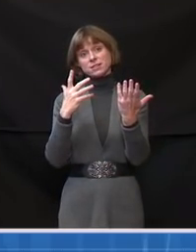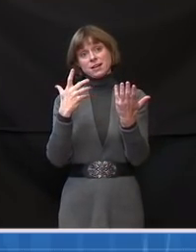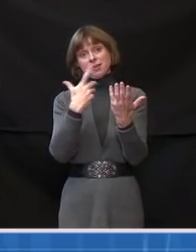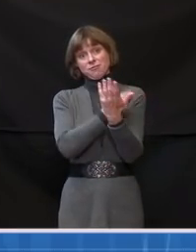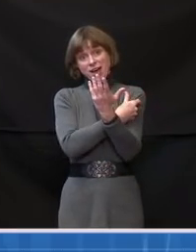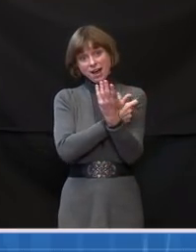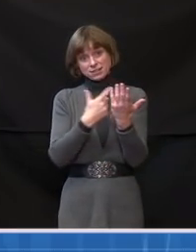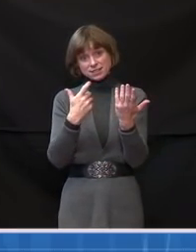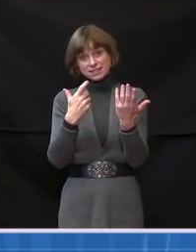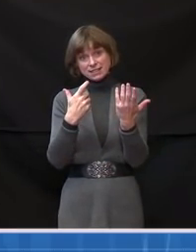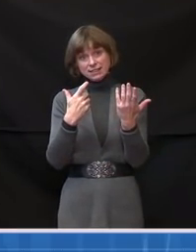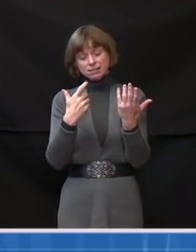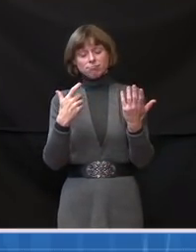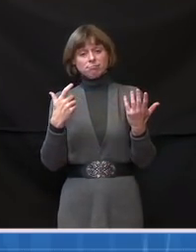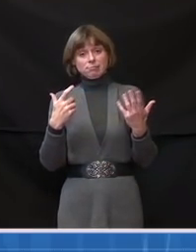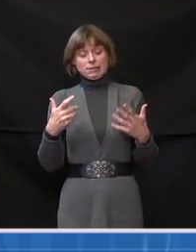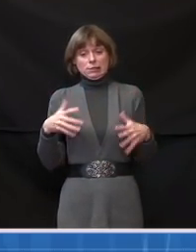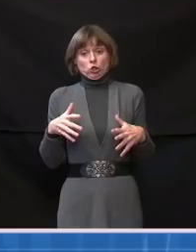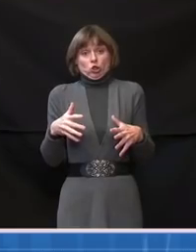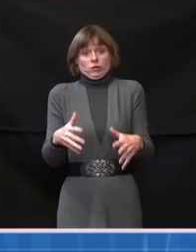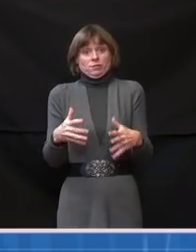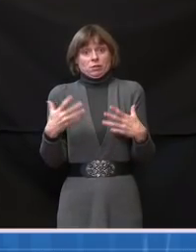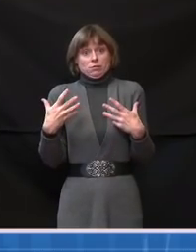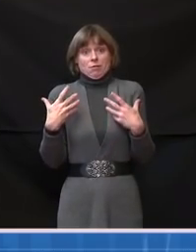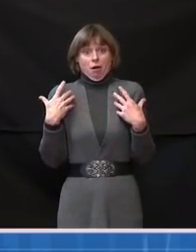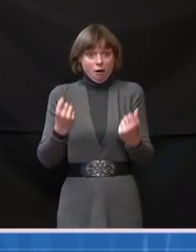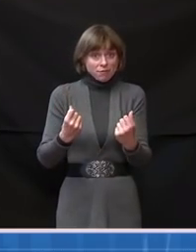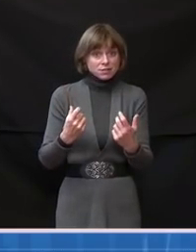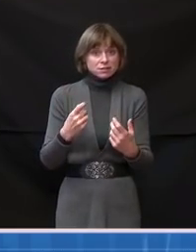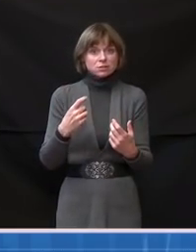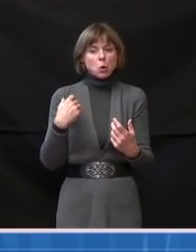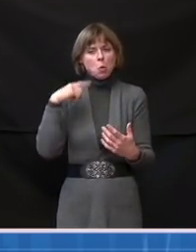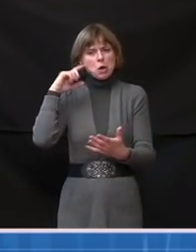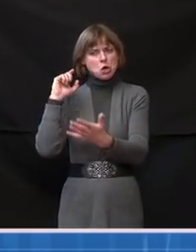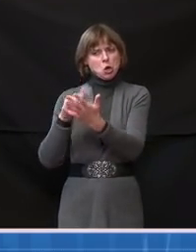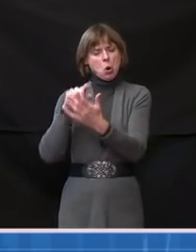which we know is lower in underserved communities than it is for the national average.